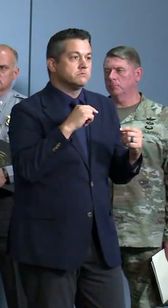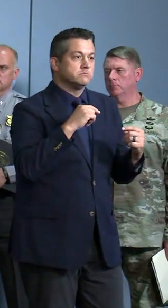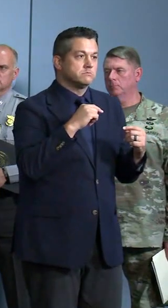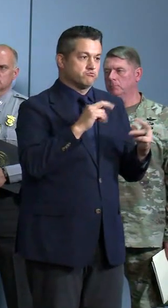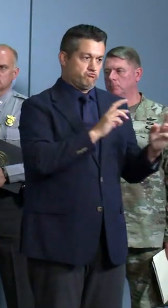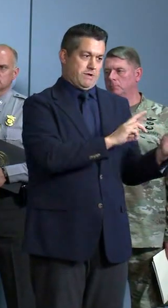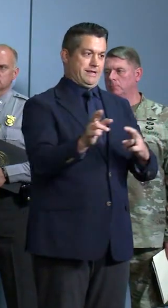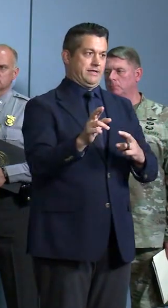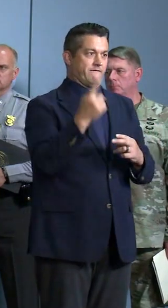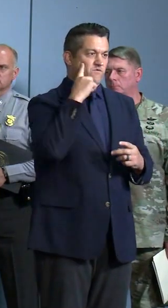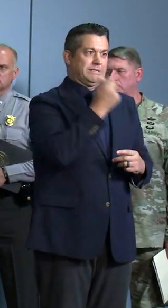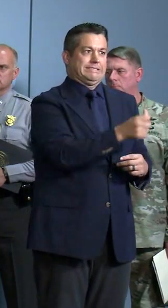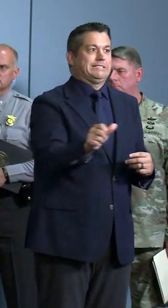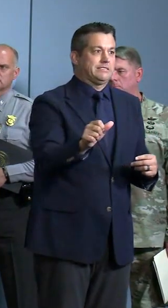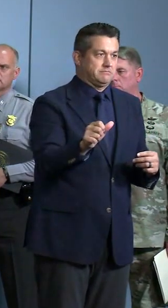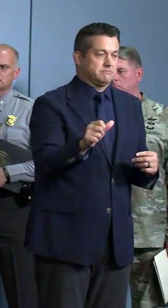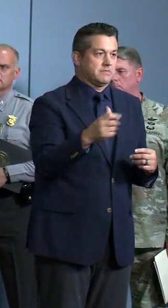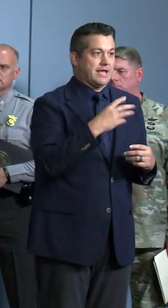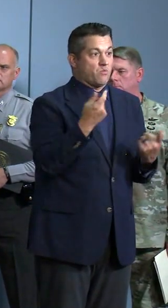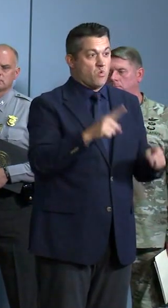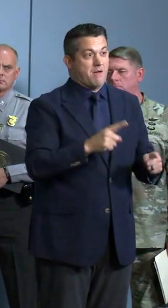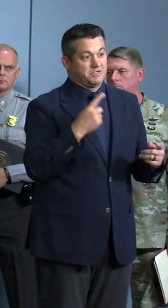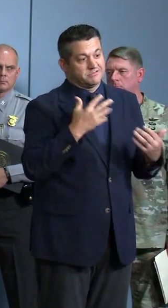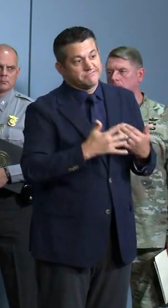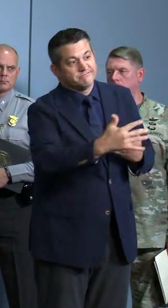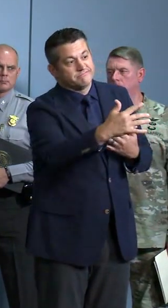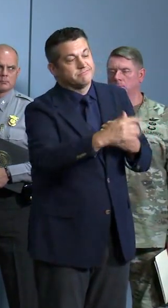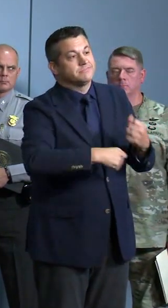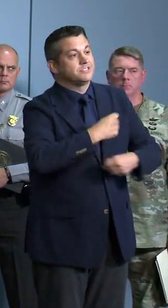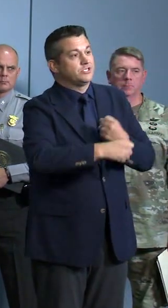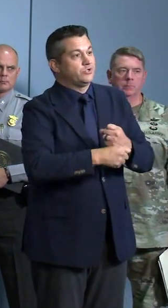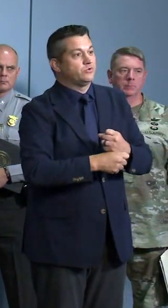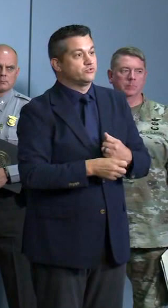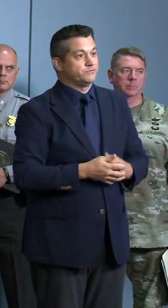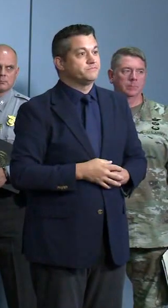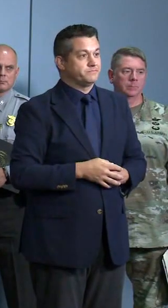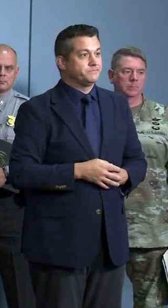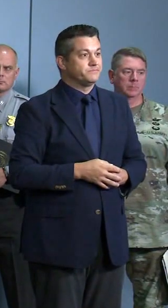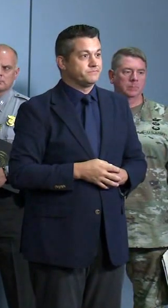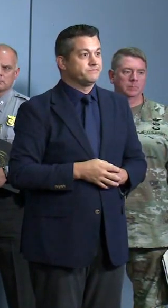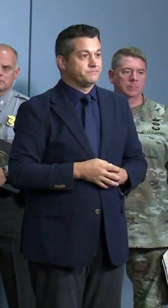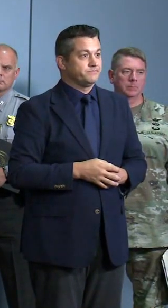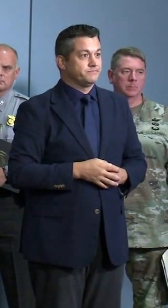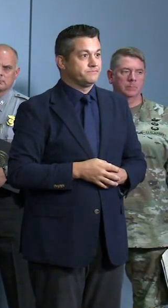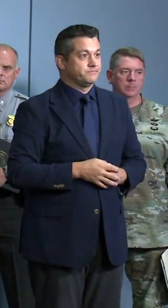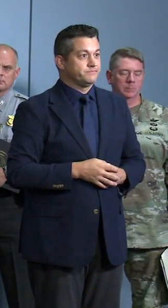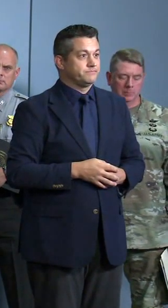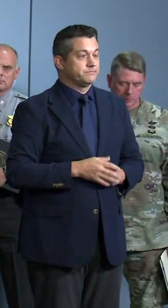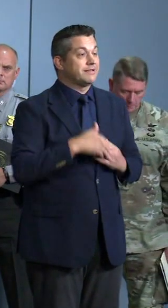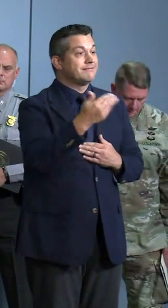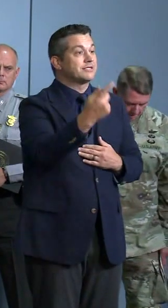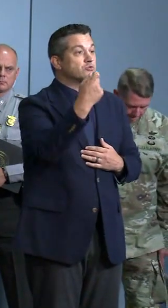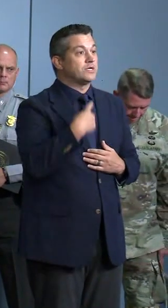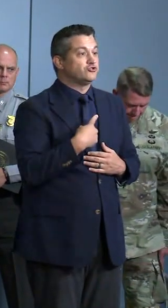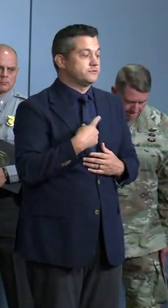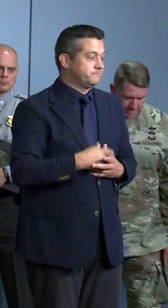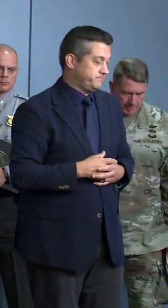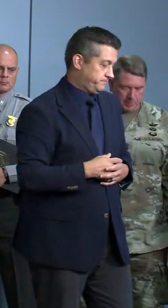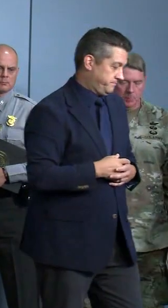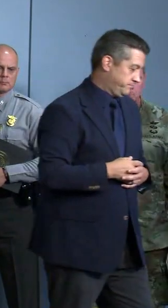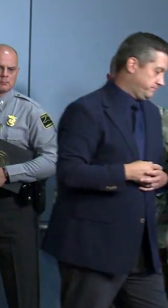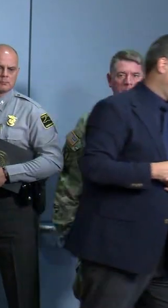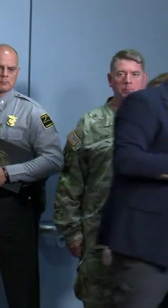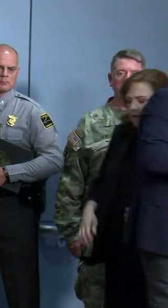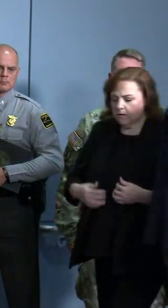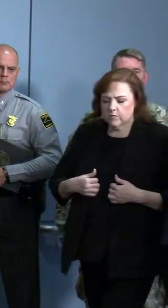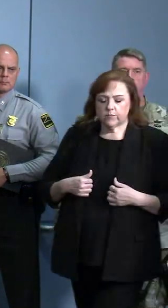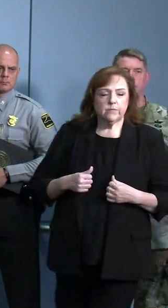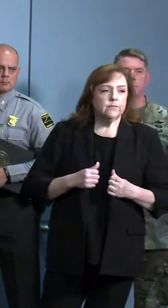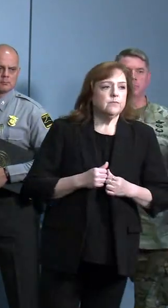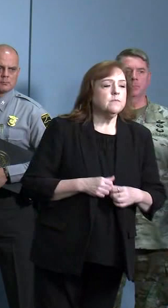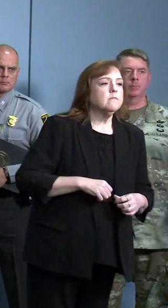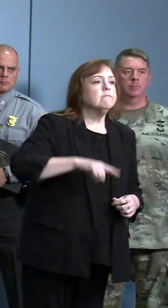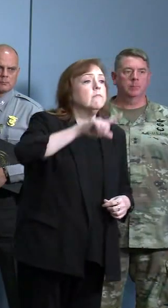we are ready for the years ahead